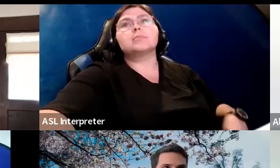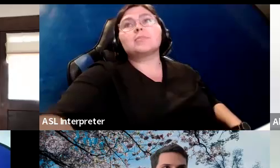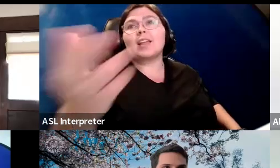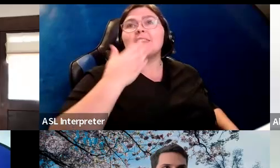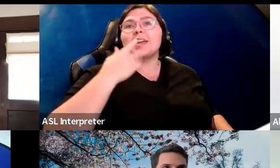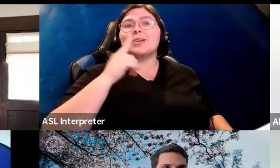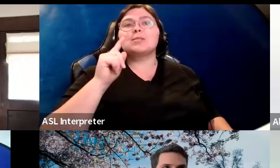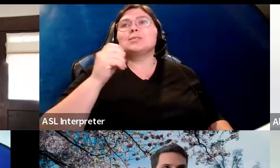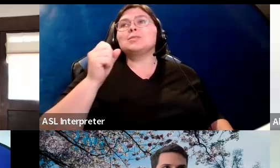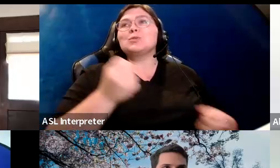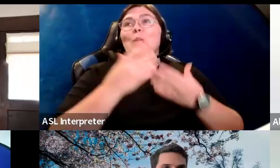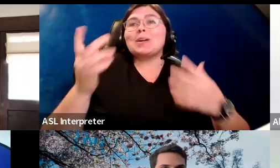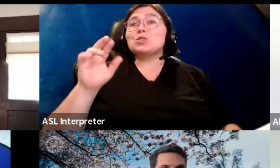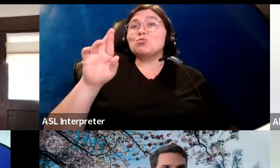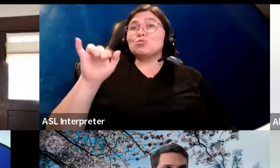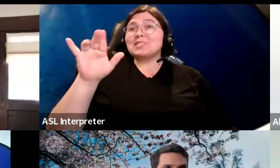Ricky, do you have anything to add on to that?